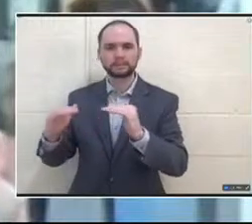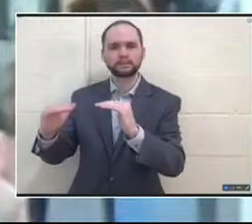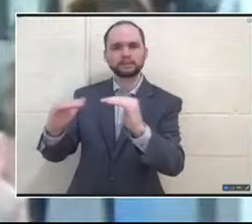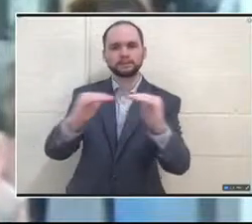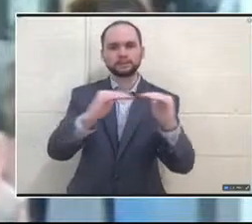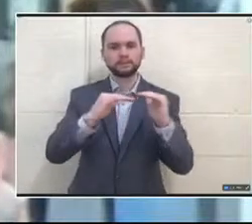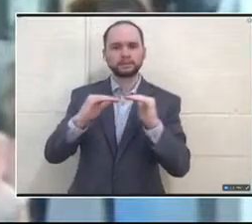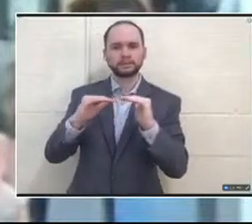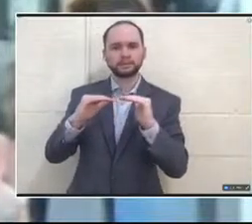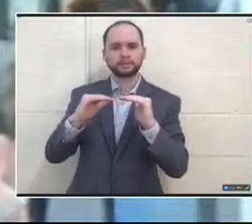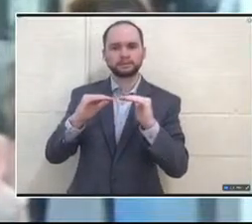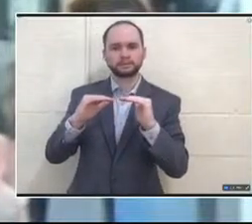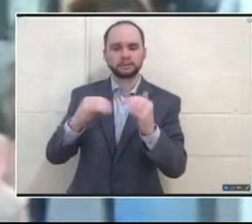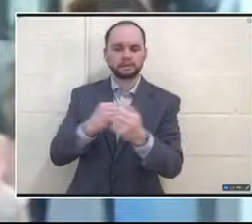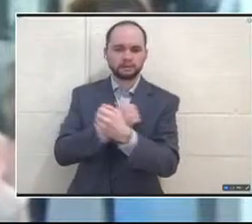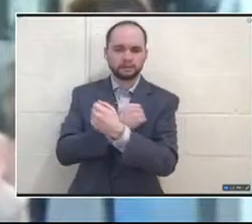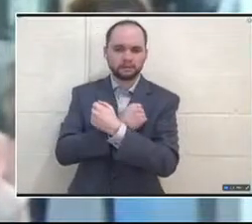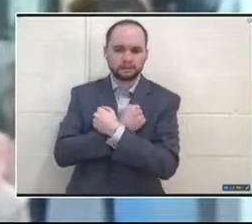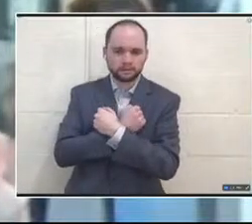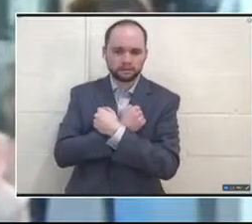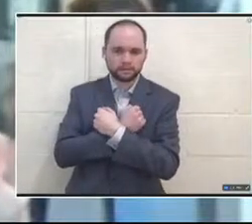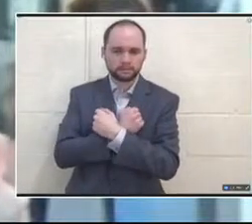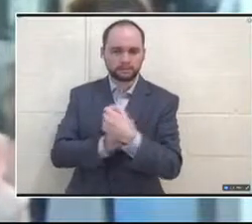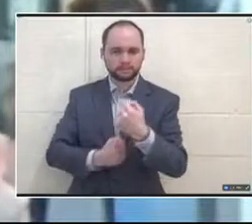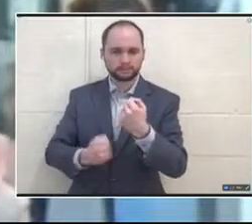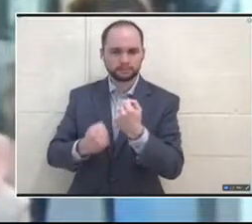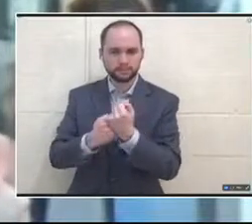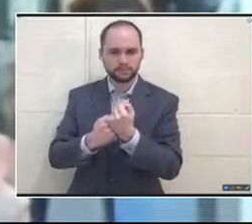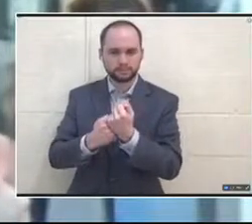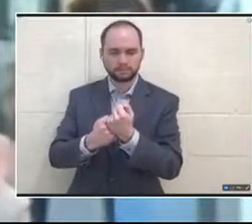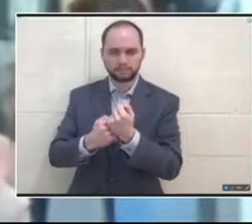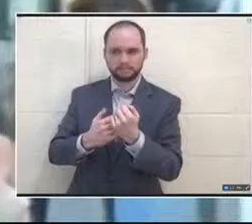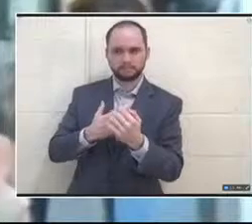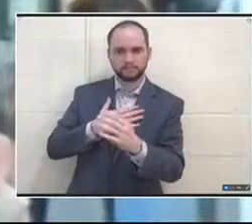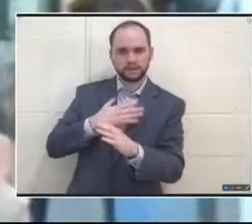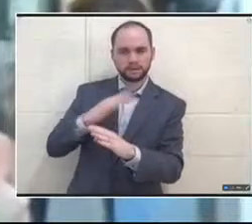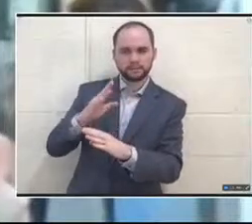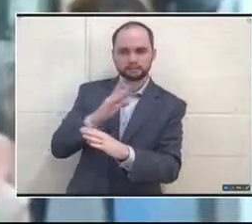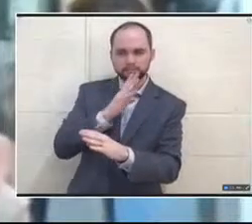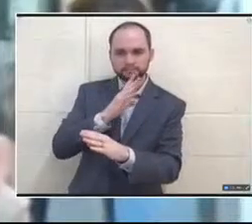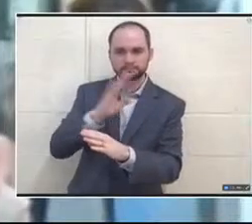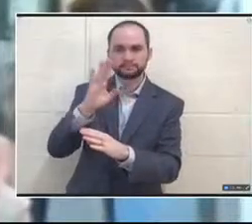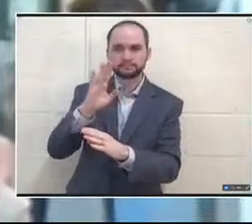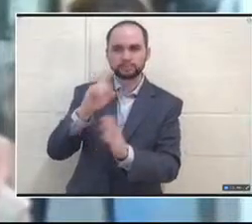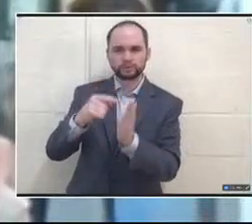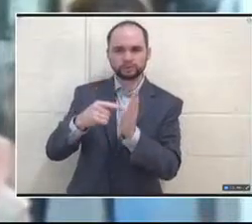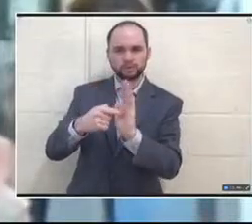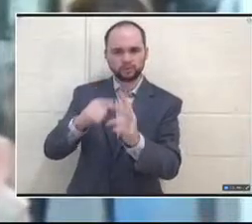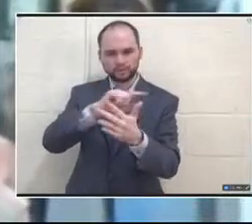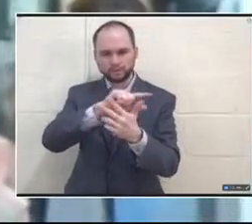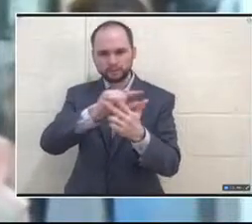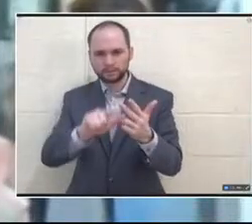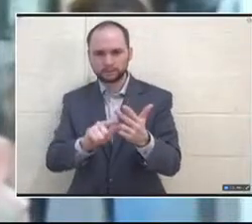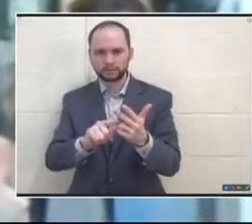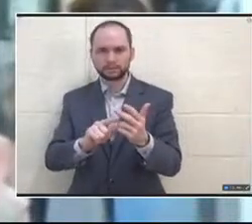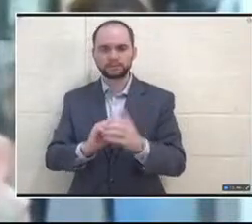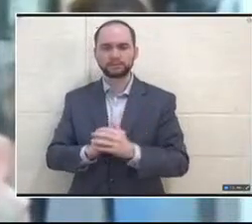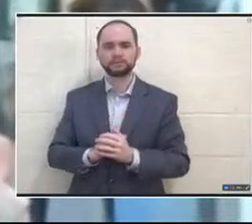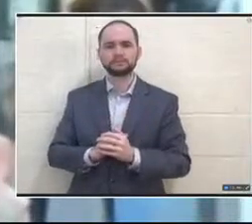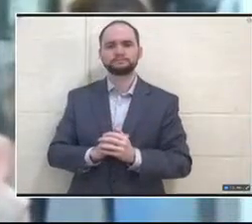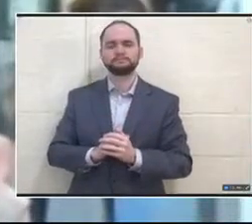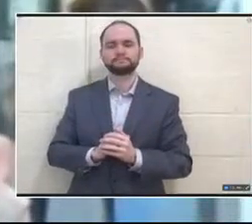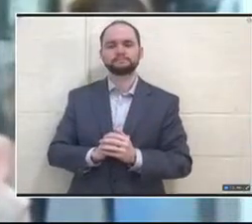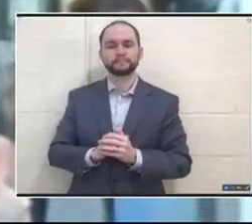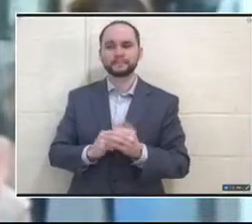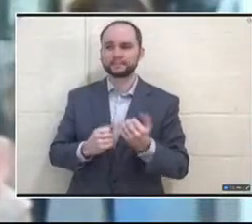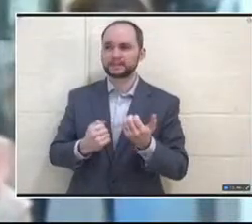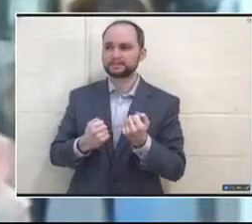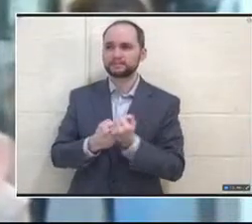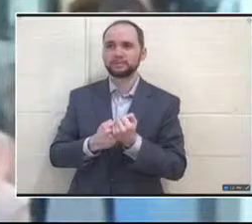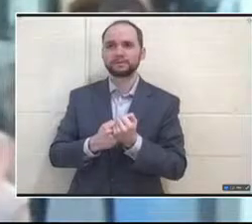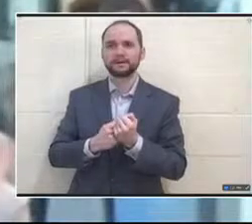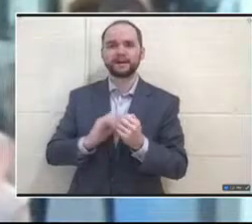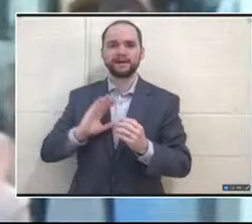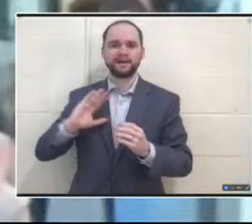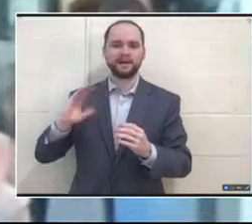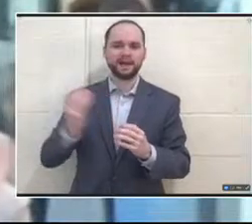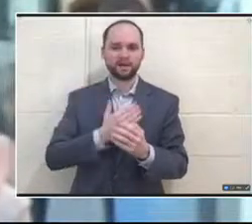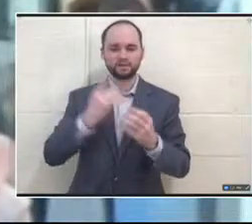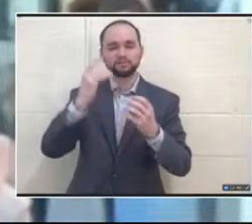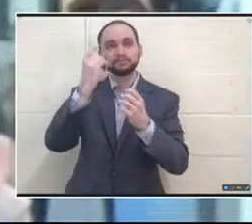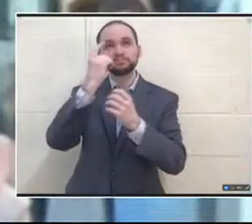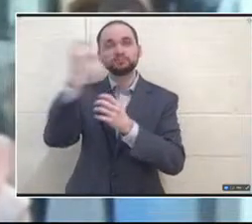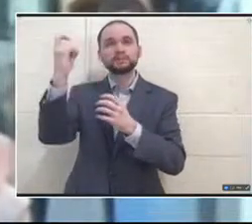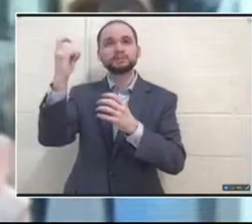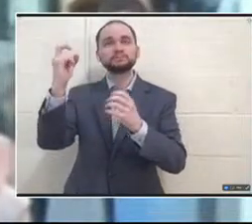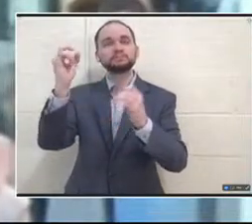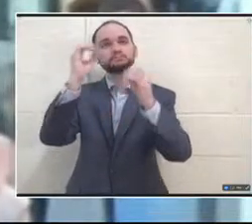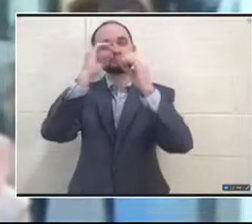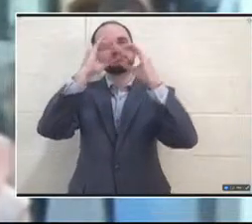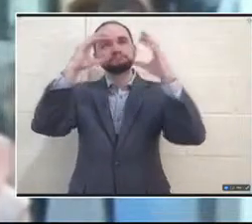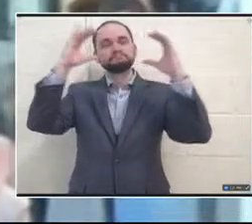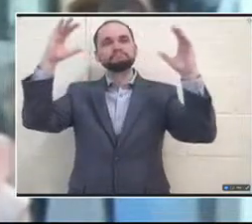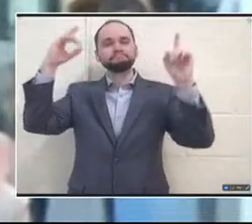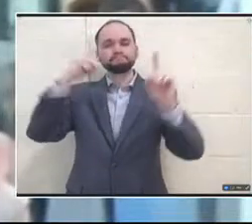And support for one's dreams, for humanity. I am honored to be a part of the celebration and this